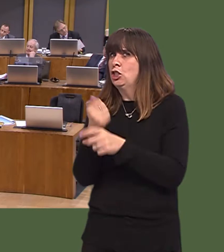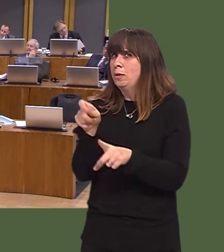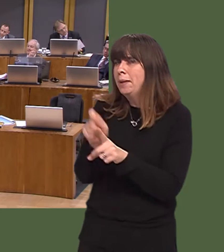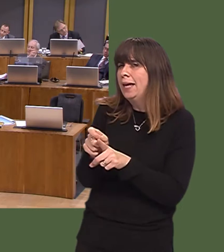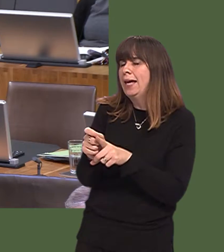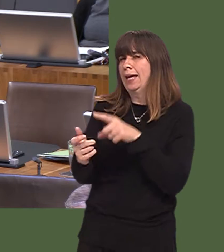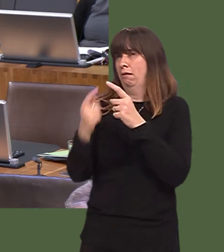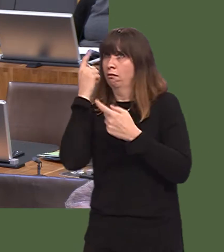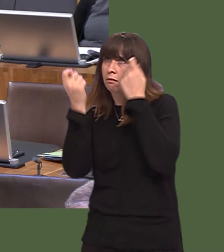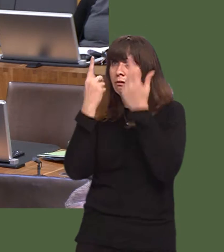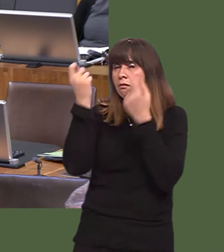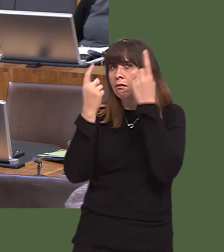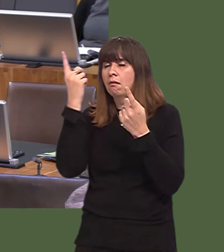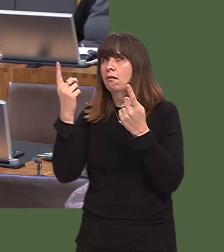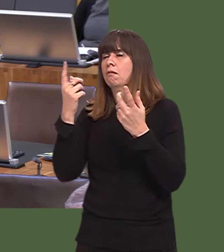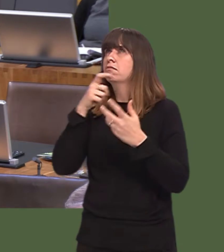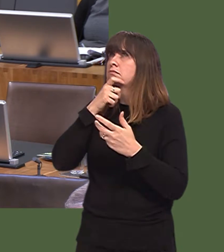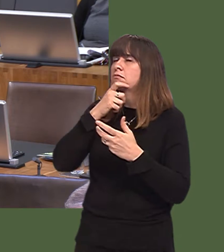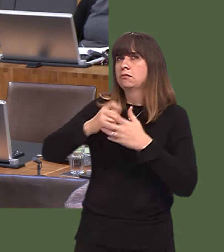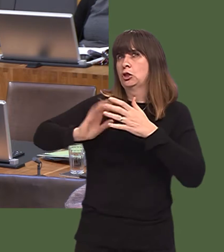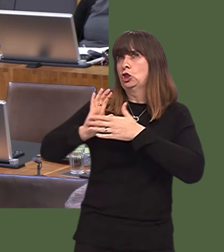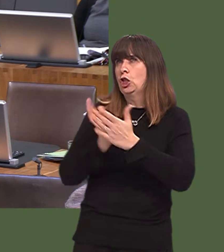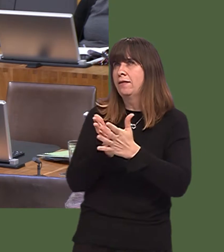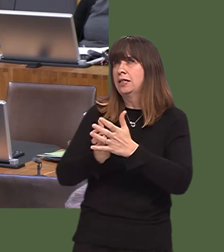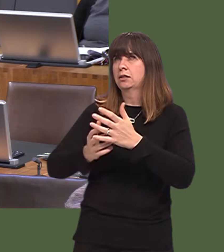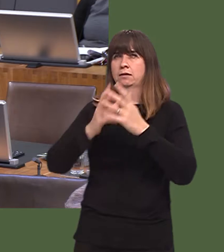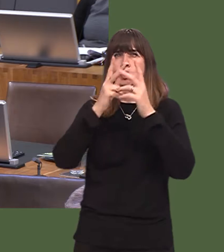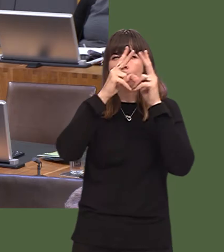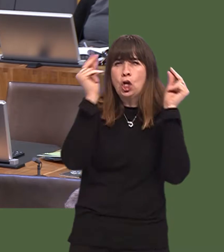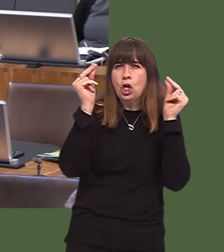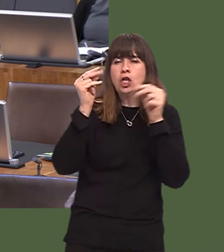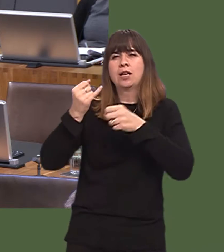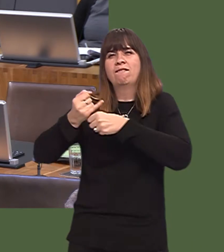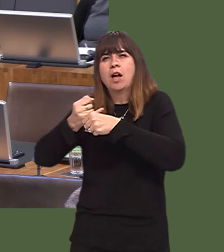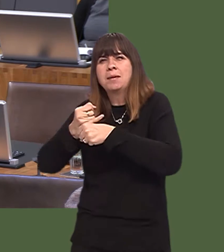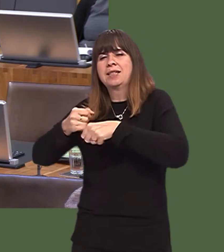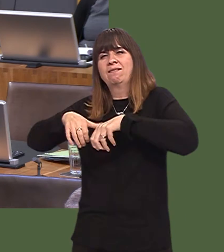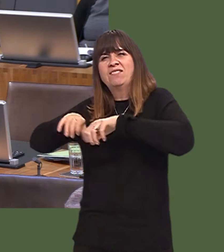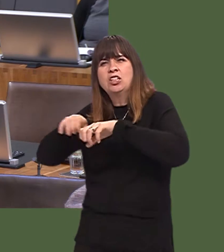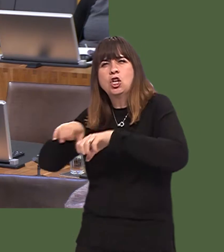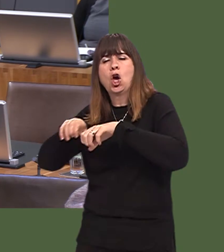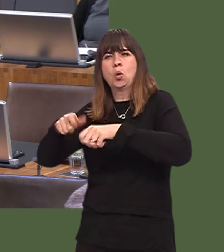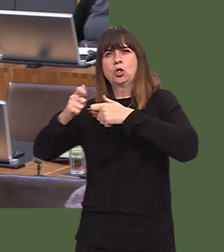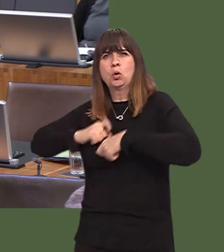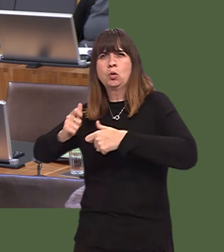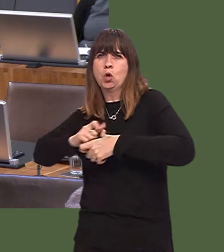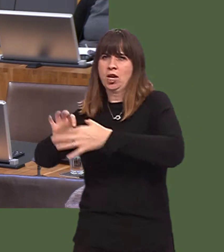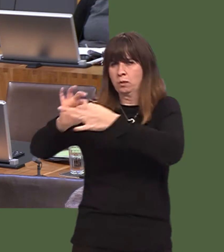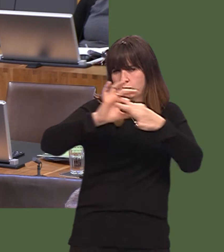That involves delivering services, and developing the services of nurses and pharmacists, physiotherapists, and social workers, to work alongside GPs.